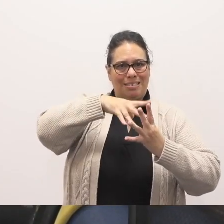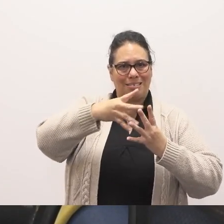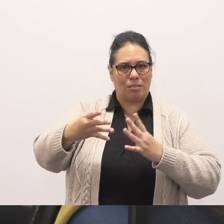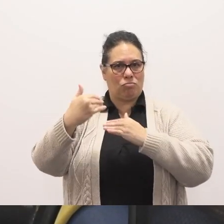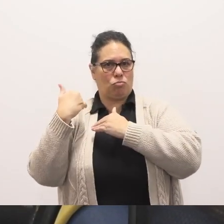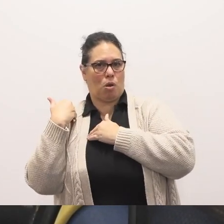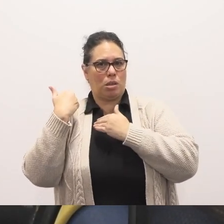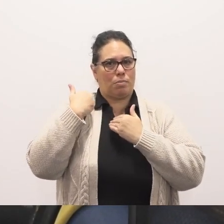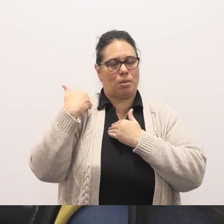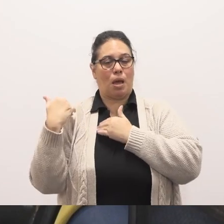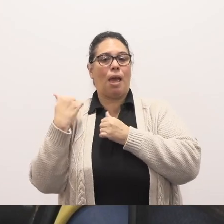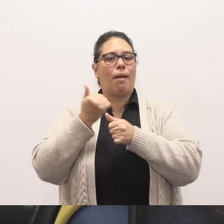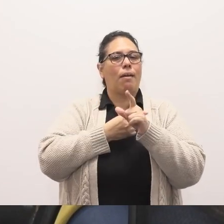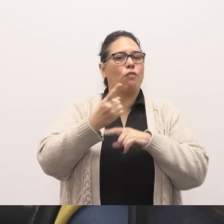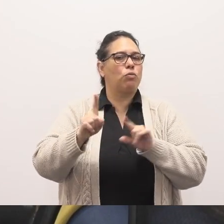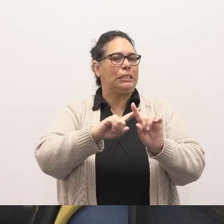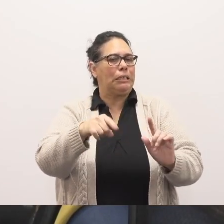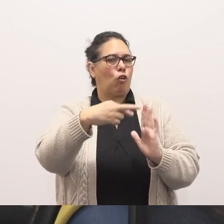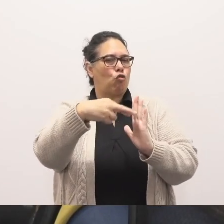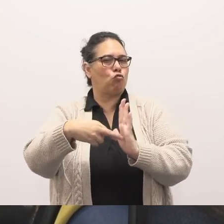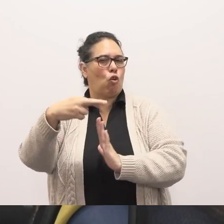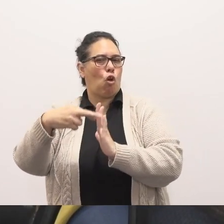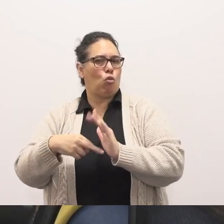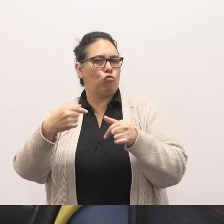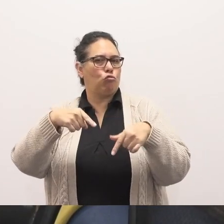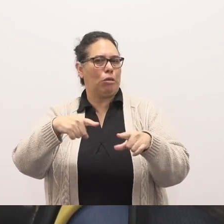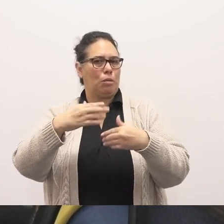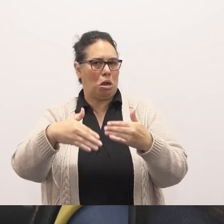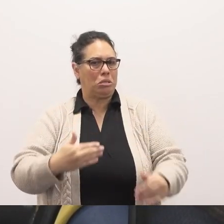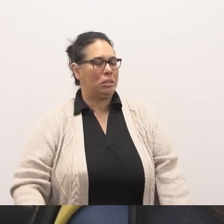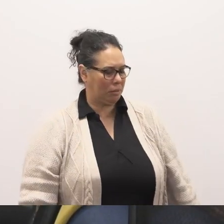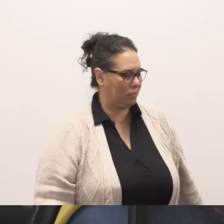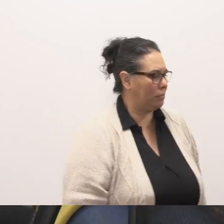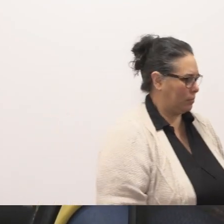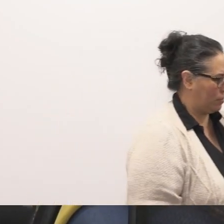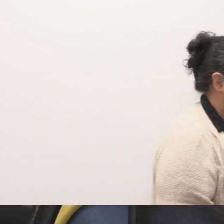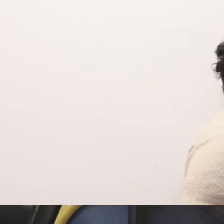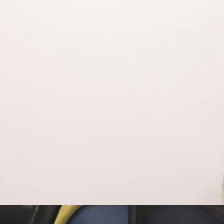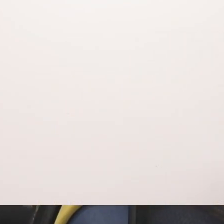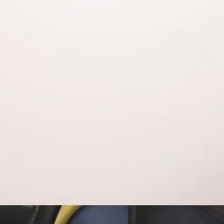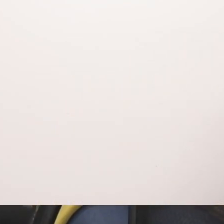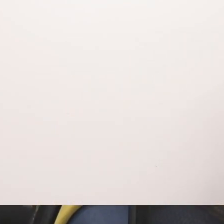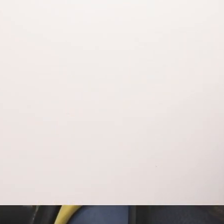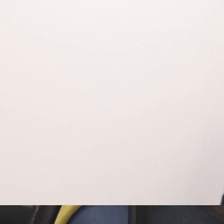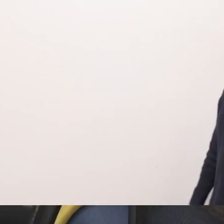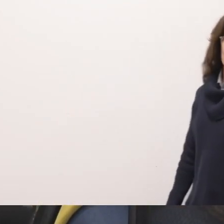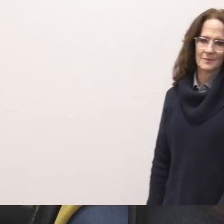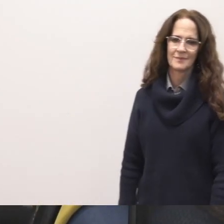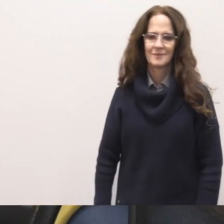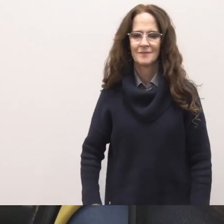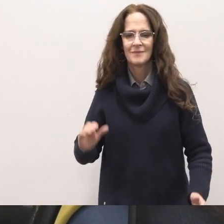Everybody plays a different role in the audit process. So our audit, you know, our responsibility is to audit the information.